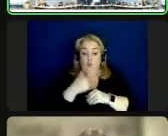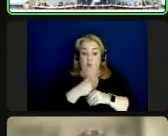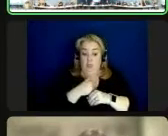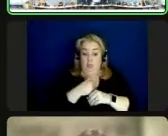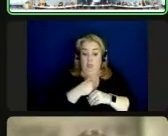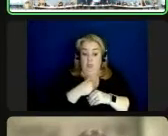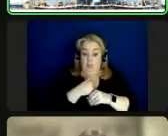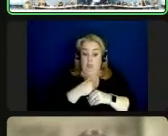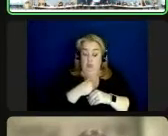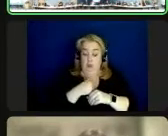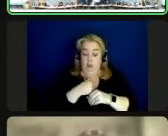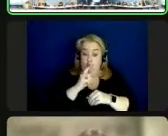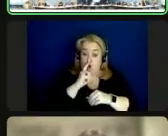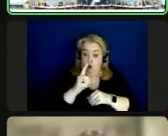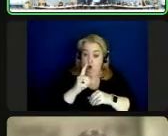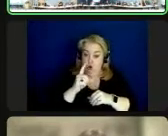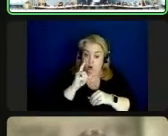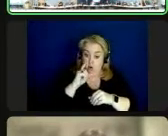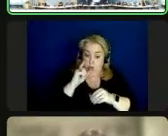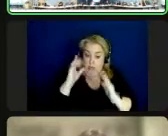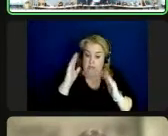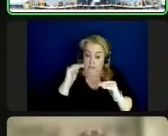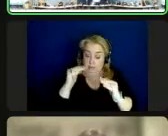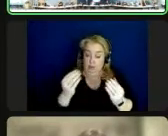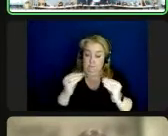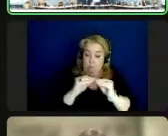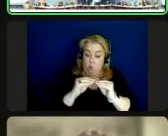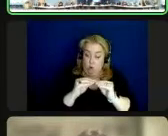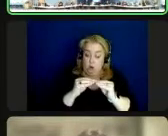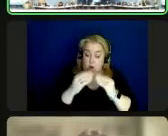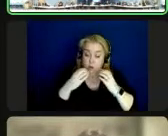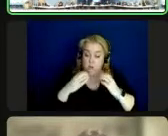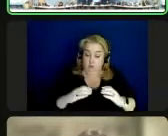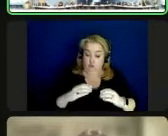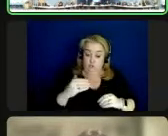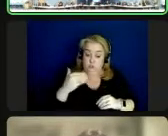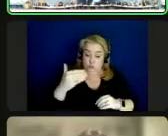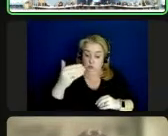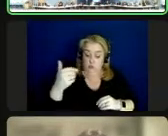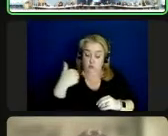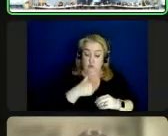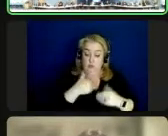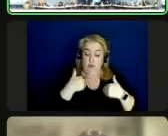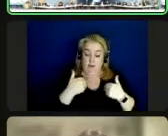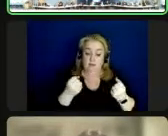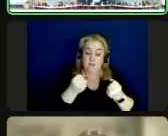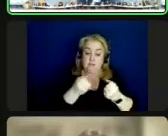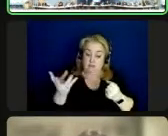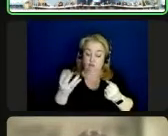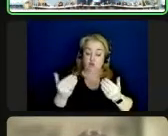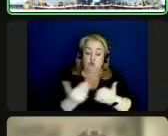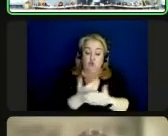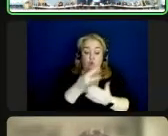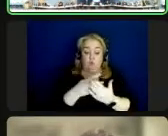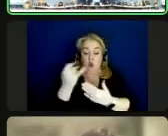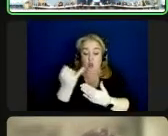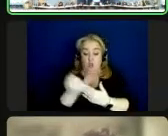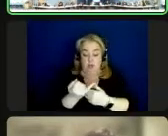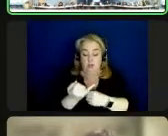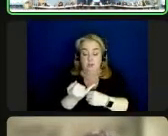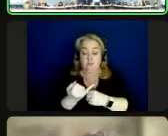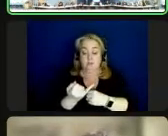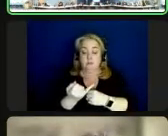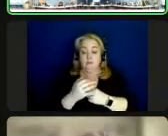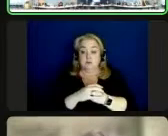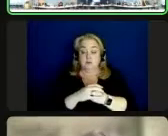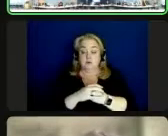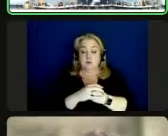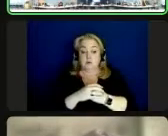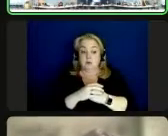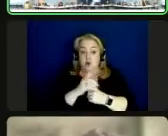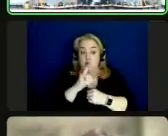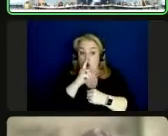MAER WHAT AITIONAL FEES WESEAREE